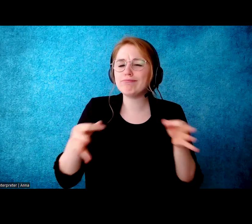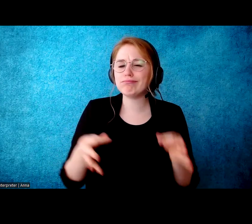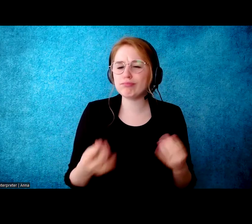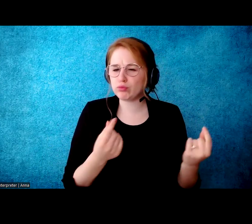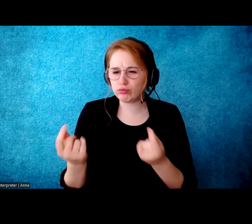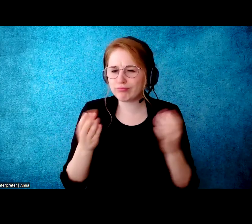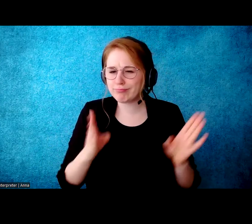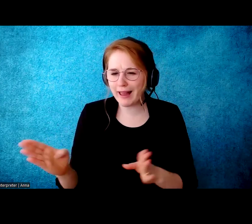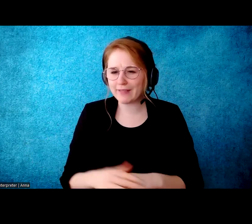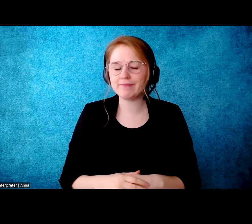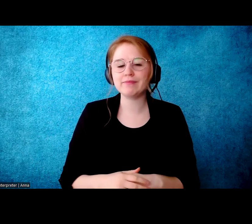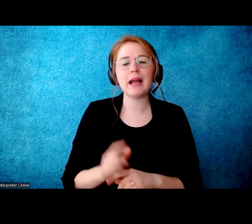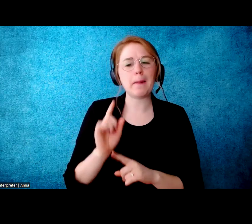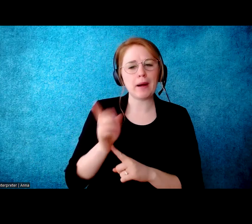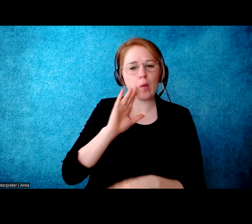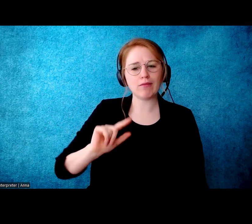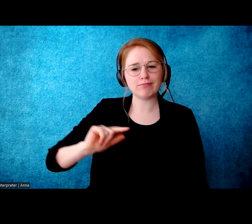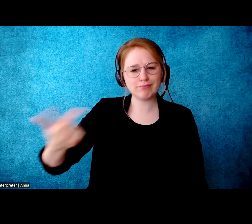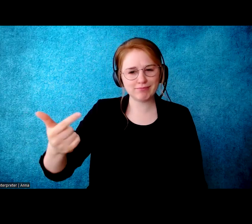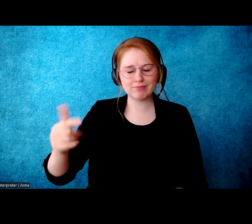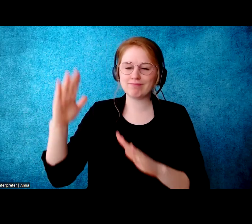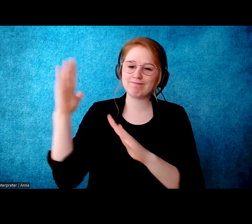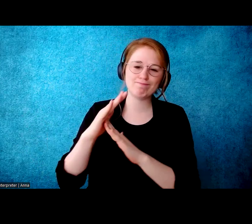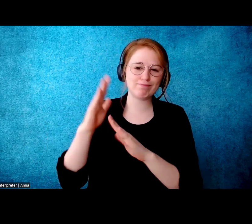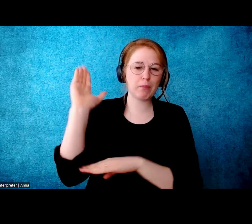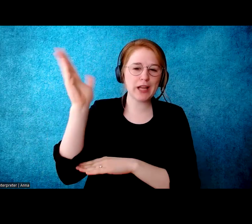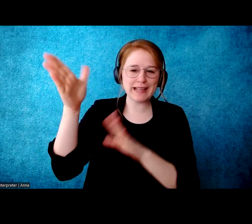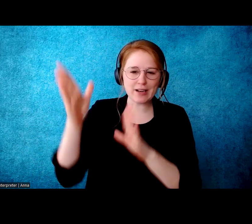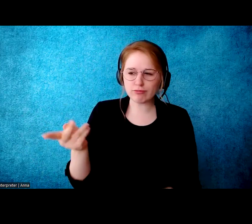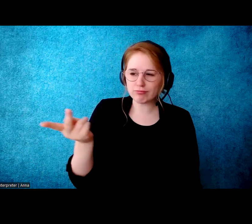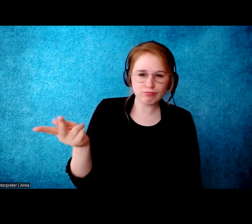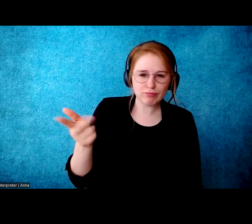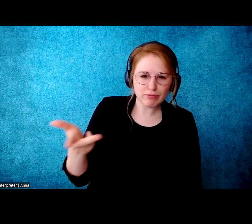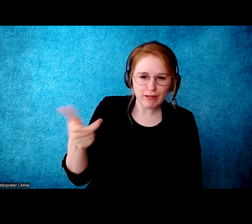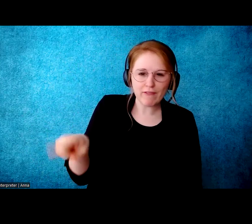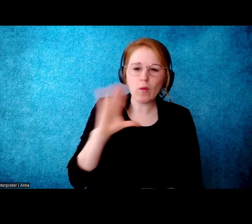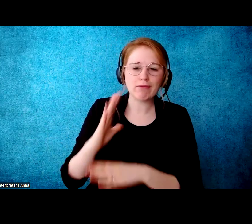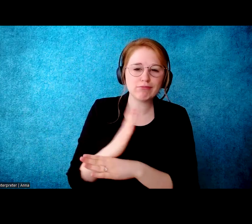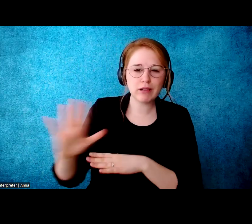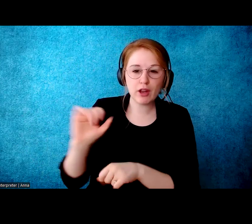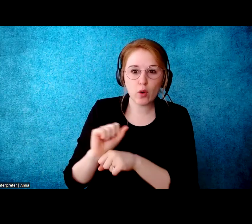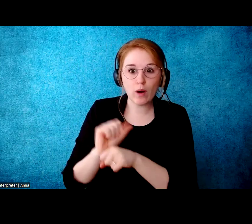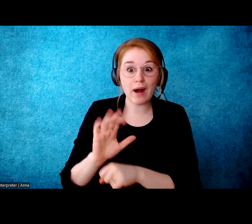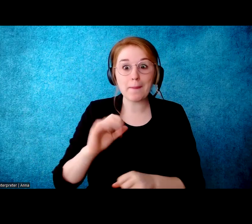In a minute, I'll turn it over to our outstanding presenters to share their work. Make sure you've got your volume turned up for that